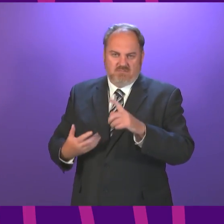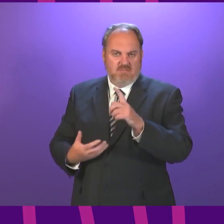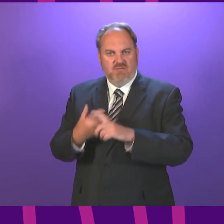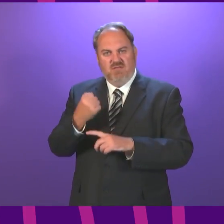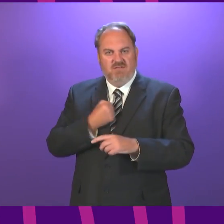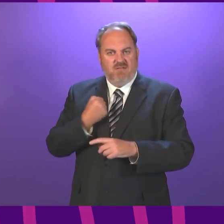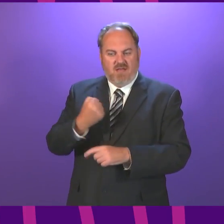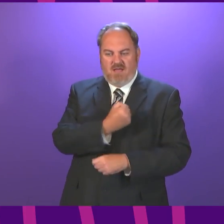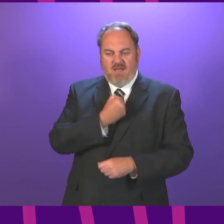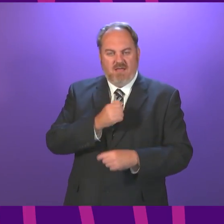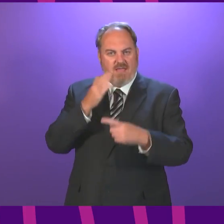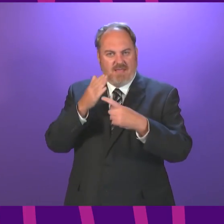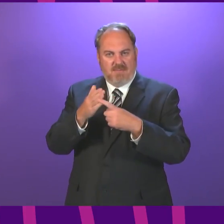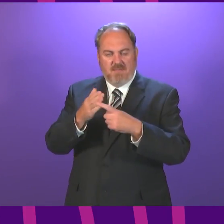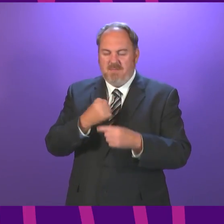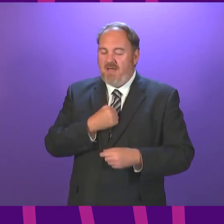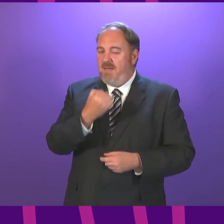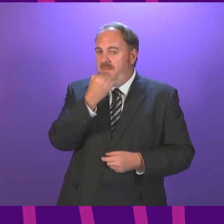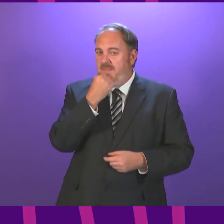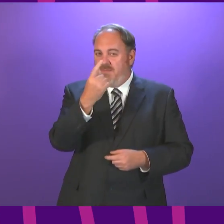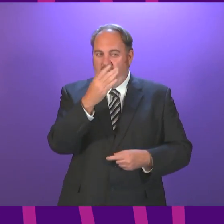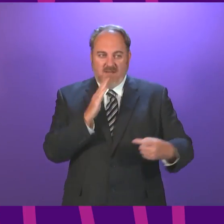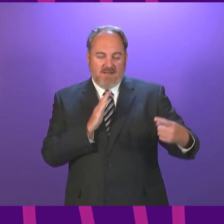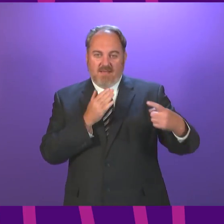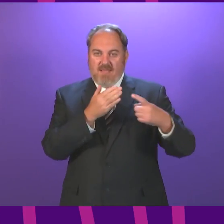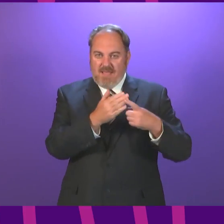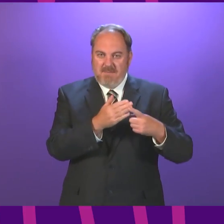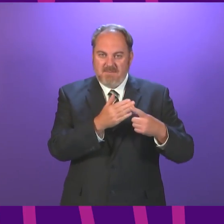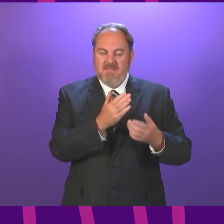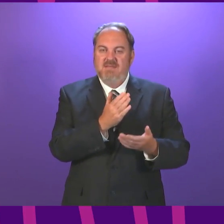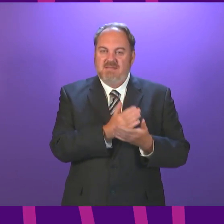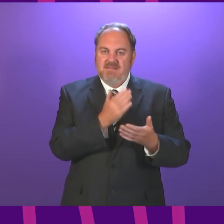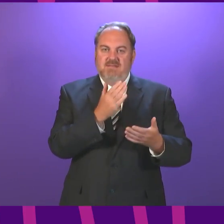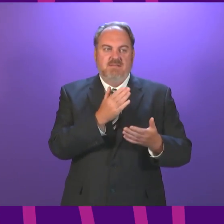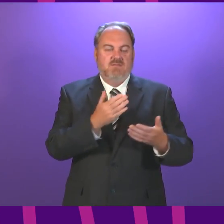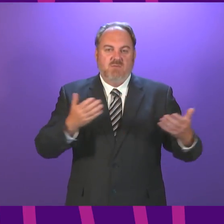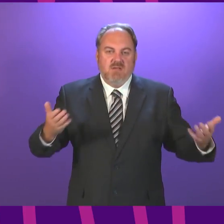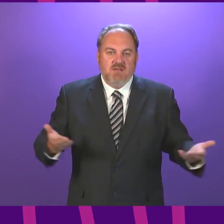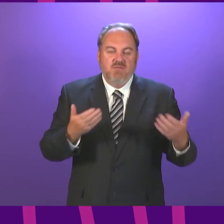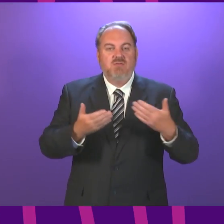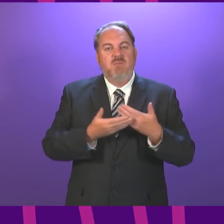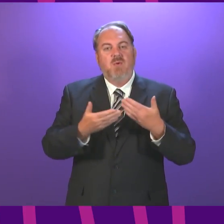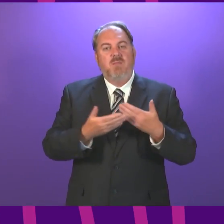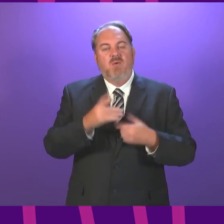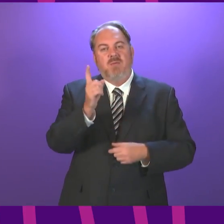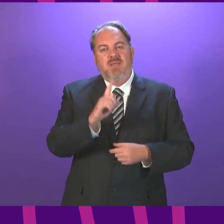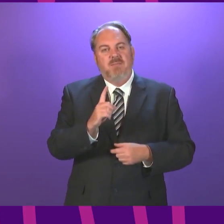The core aim of our national mission is to get more people into treatment—to be frank,